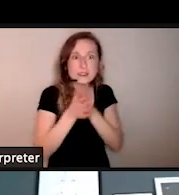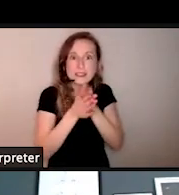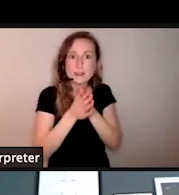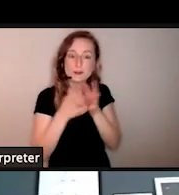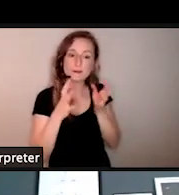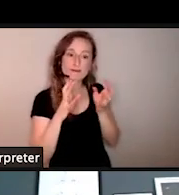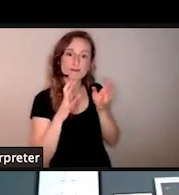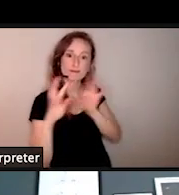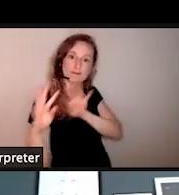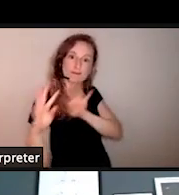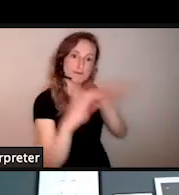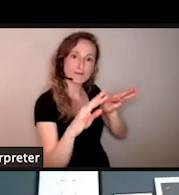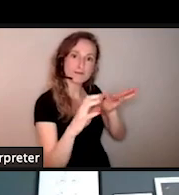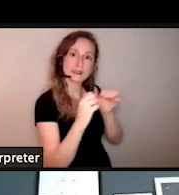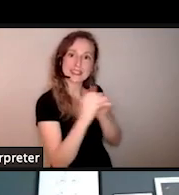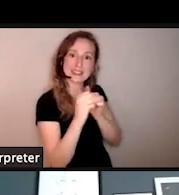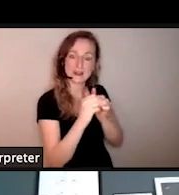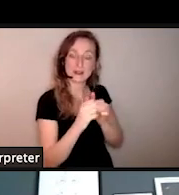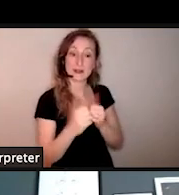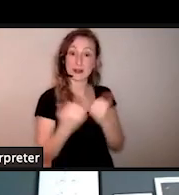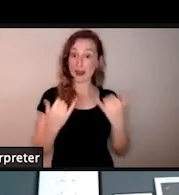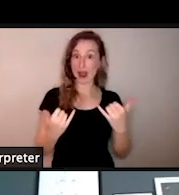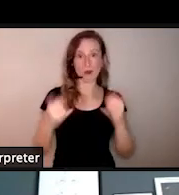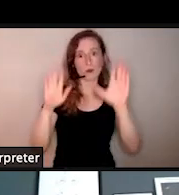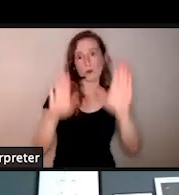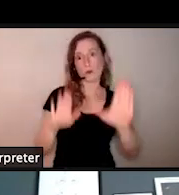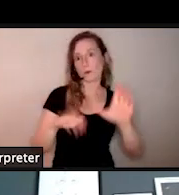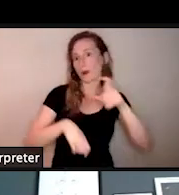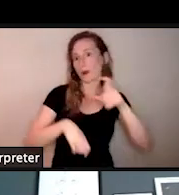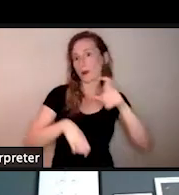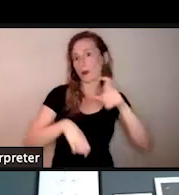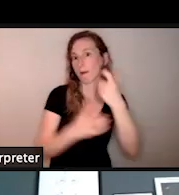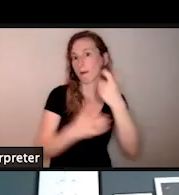Now is a great time to pause and have a conversation with someone nearby about what you are noticing